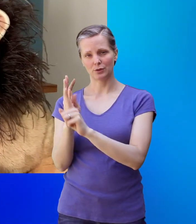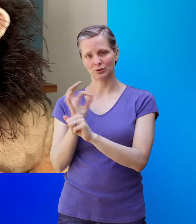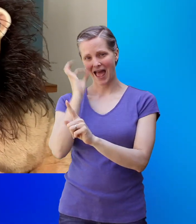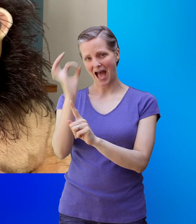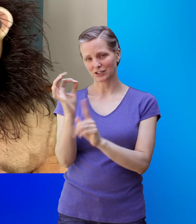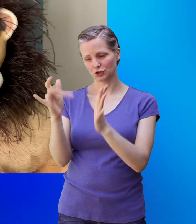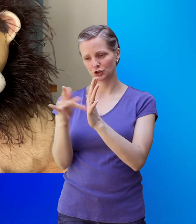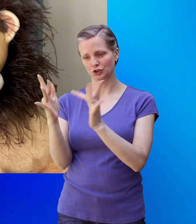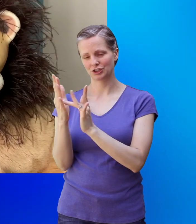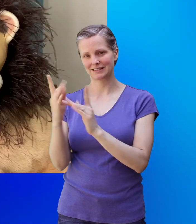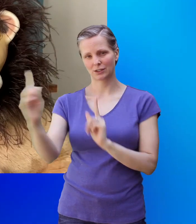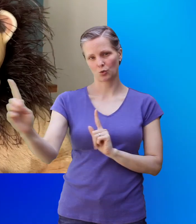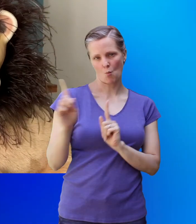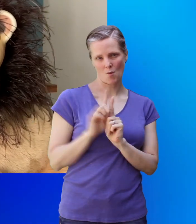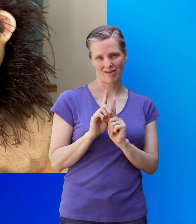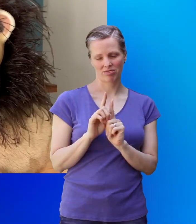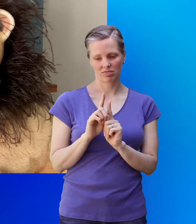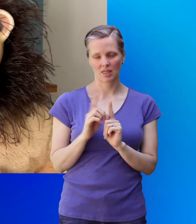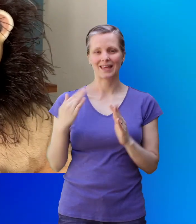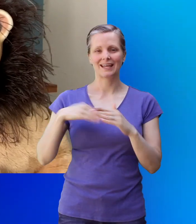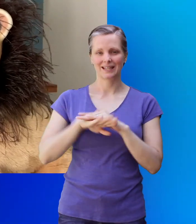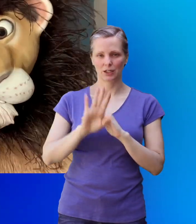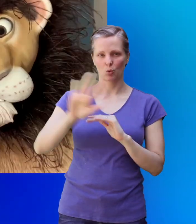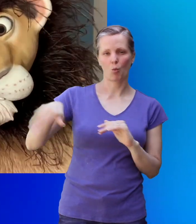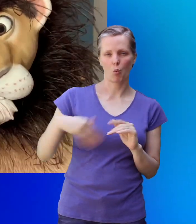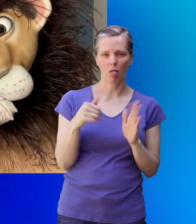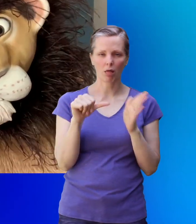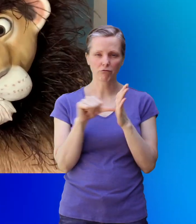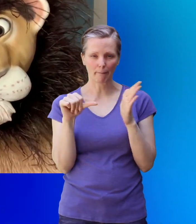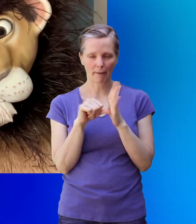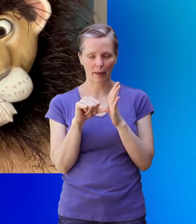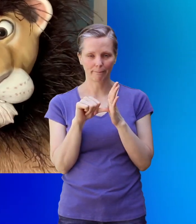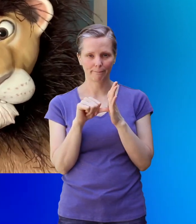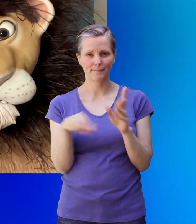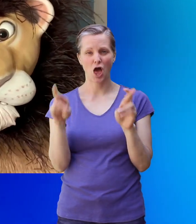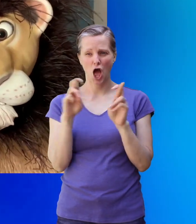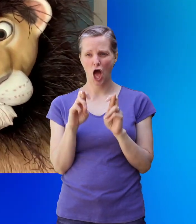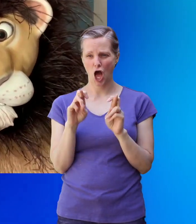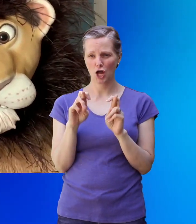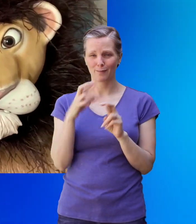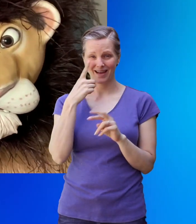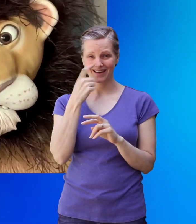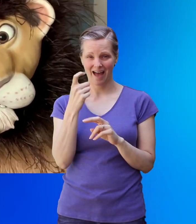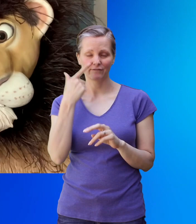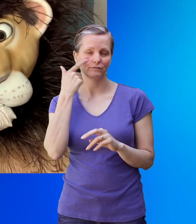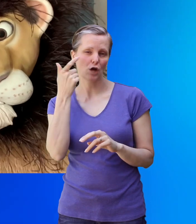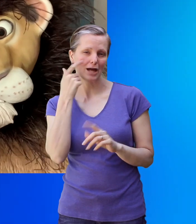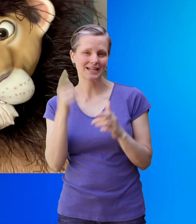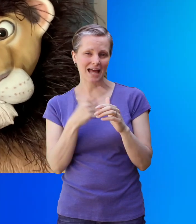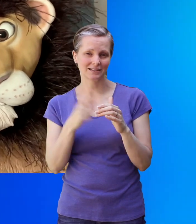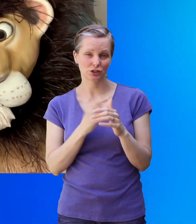in all of those problems. I hope you're able to find the answers to the problems